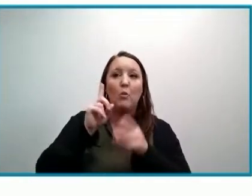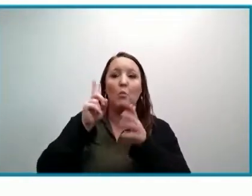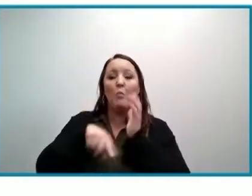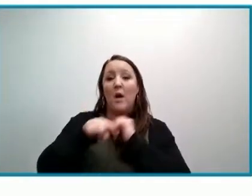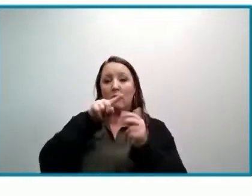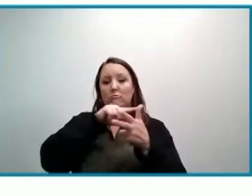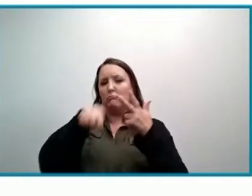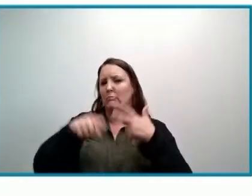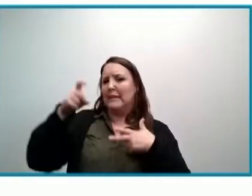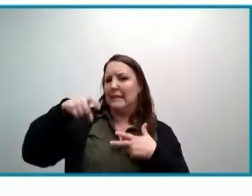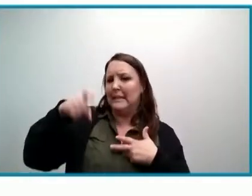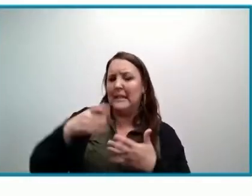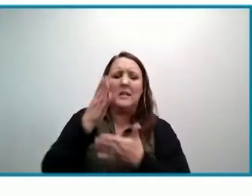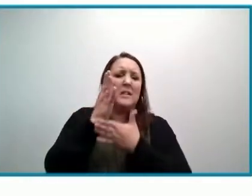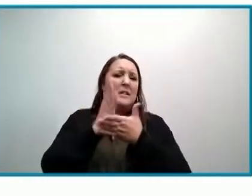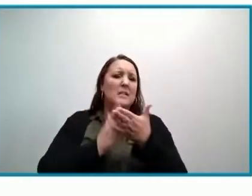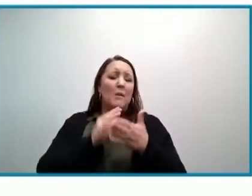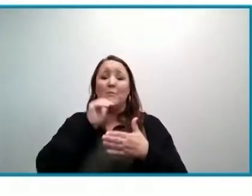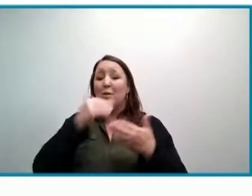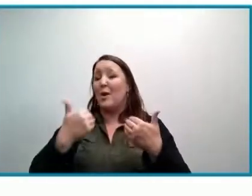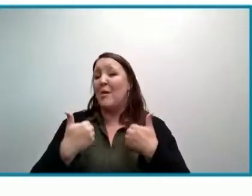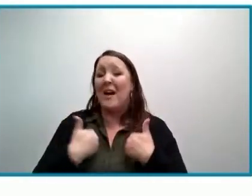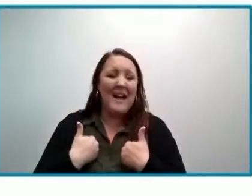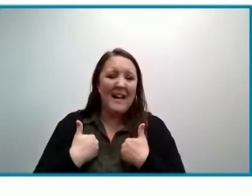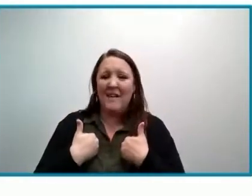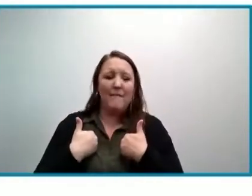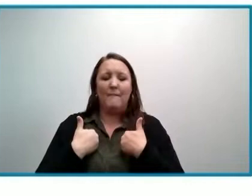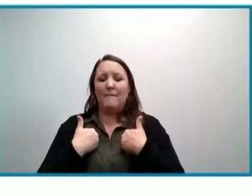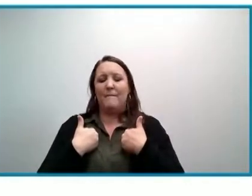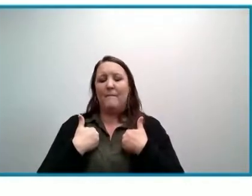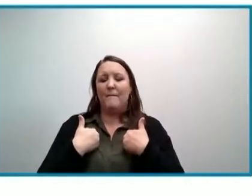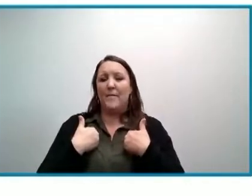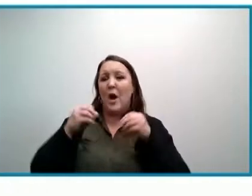some don't have the capacity to sit there and write even like a whole 10 minute